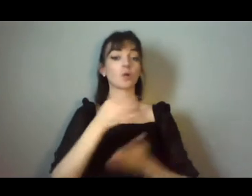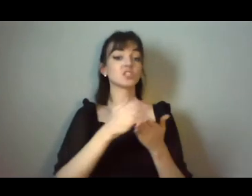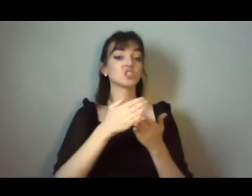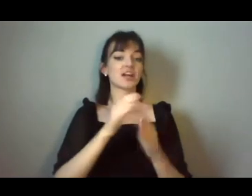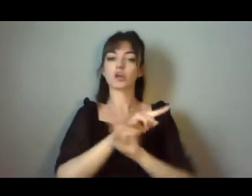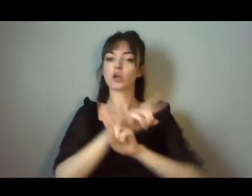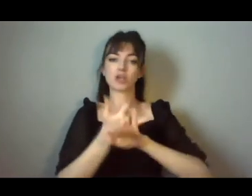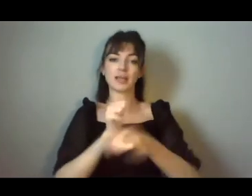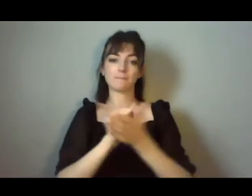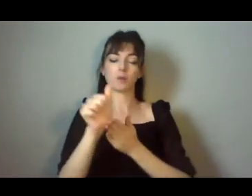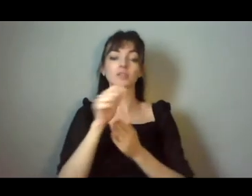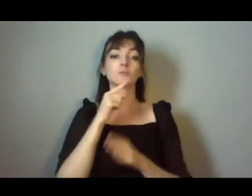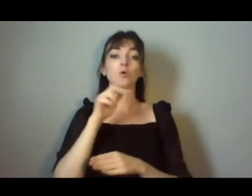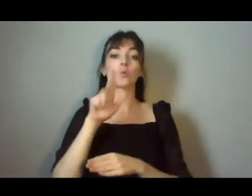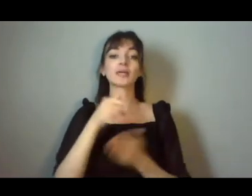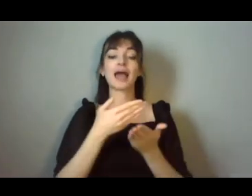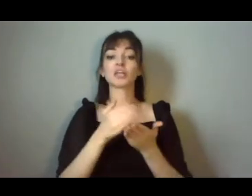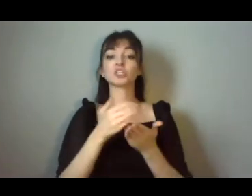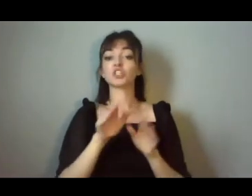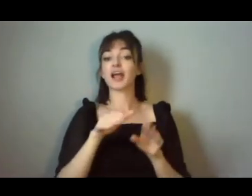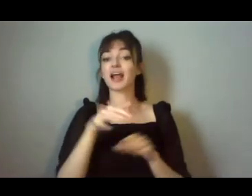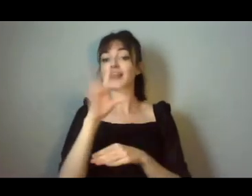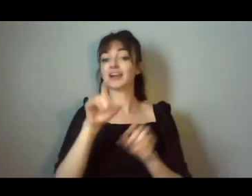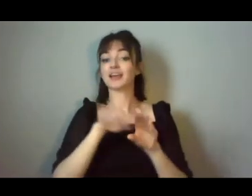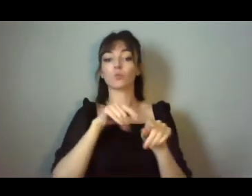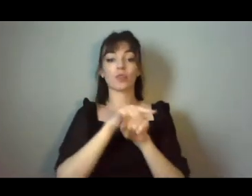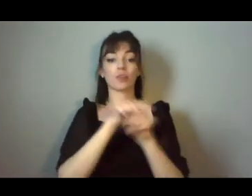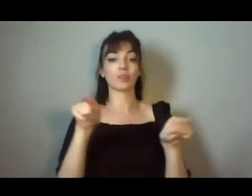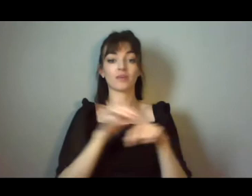yet but we can share the link with participants from this conference today. So thank you.